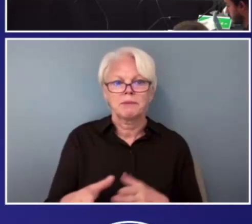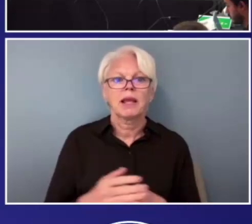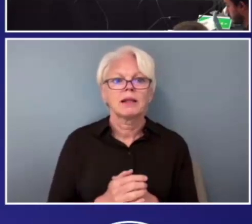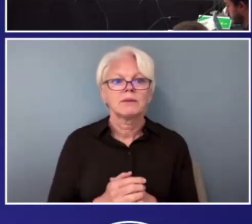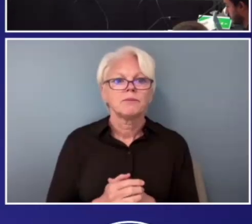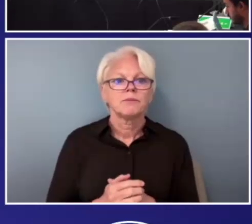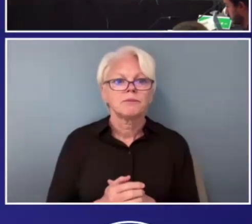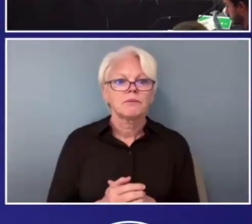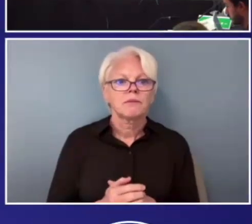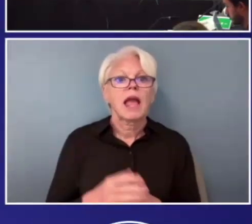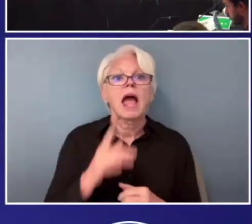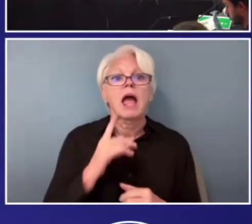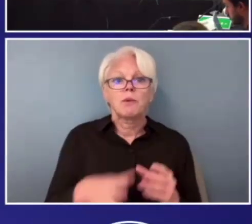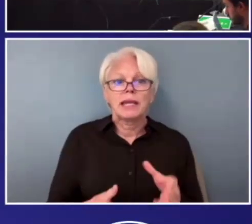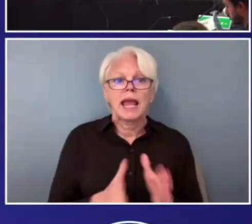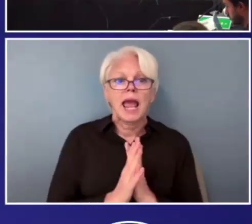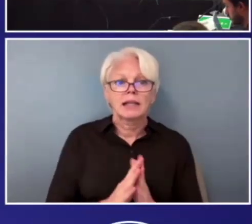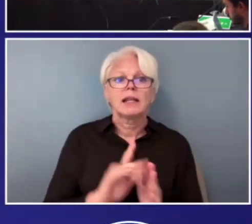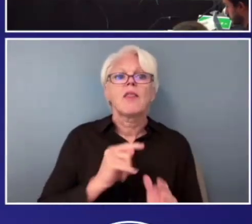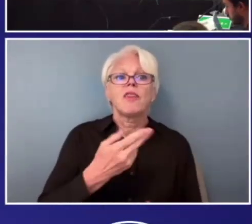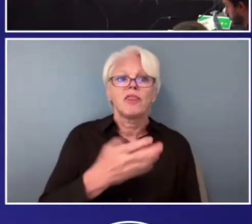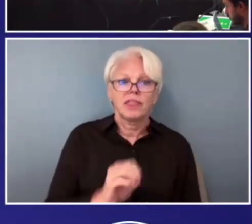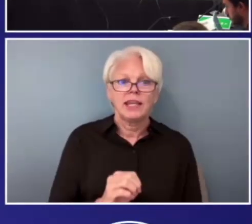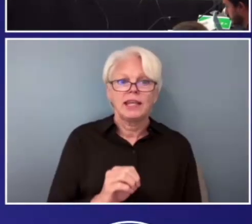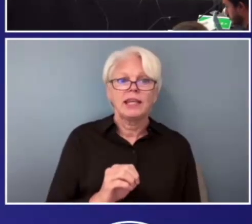the Income Based Repayment Plan in there.